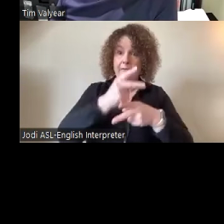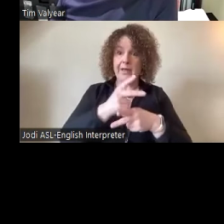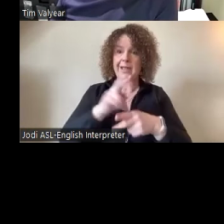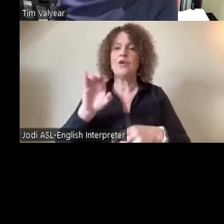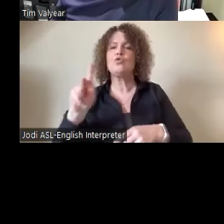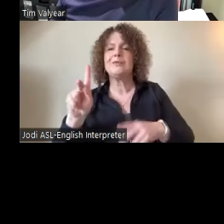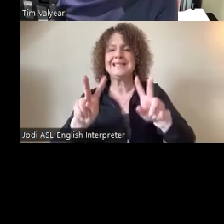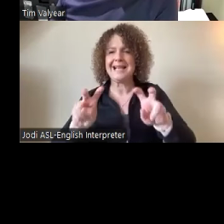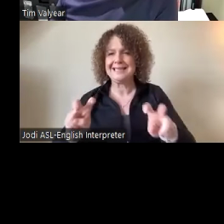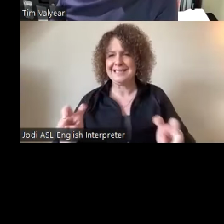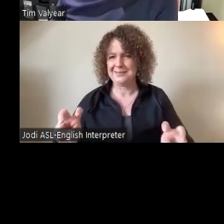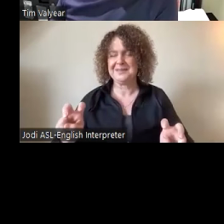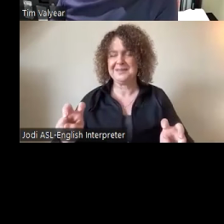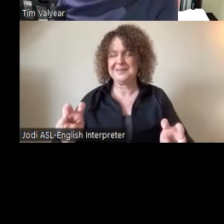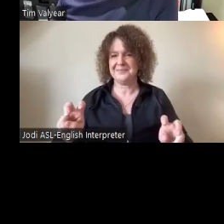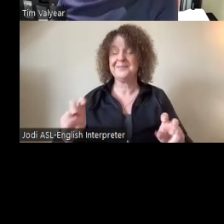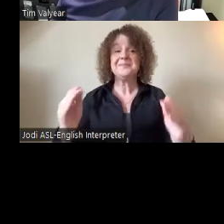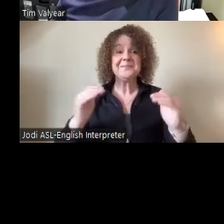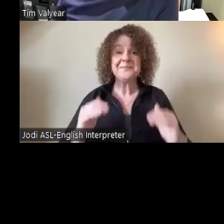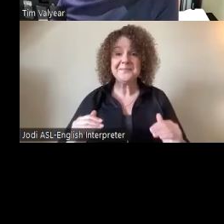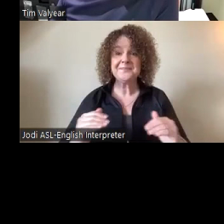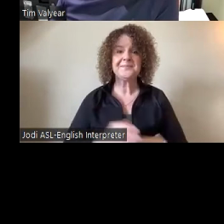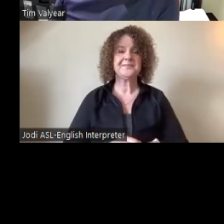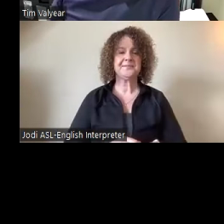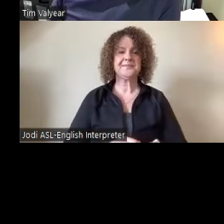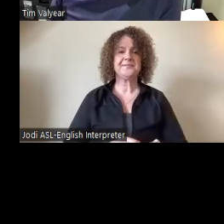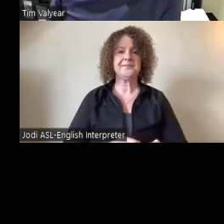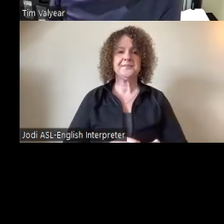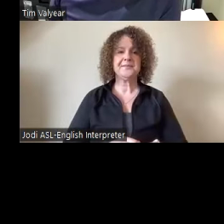operating from a minimal risk and predictable outcome